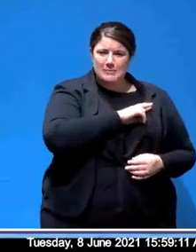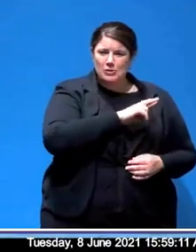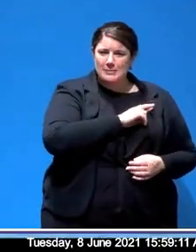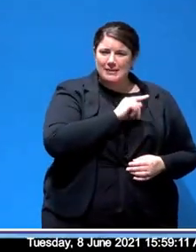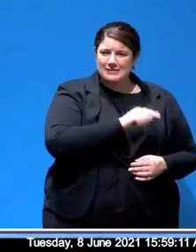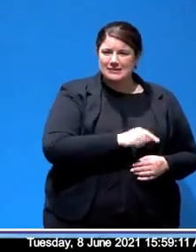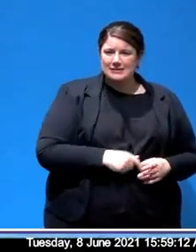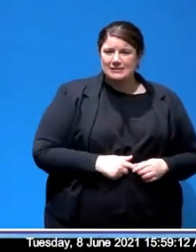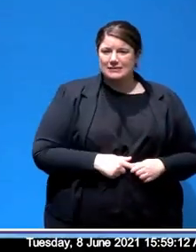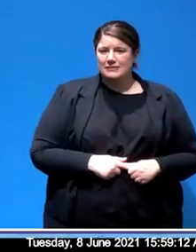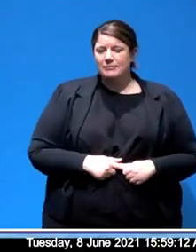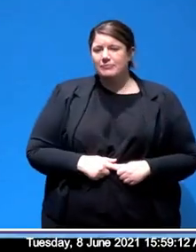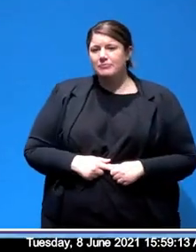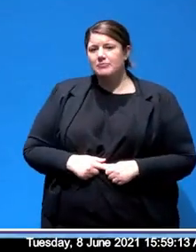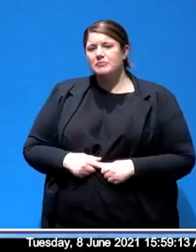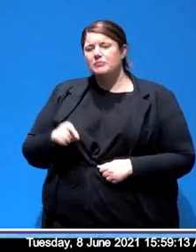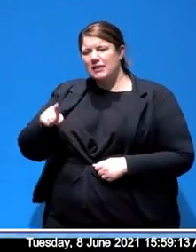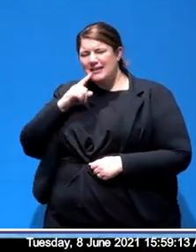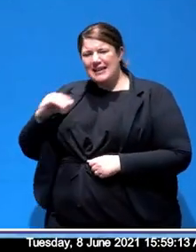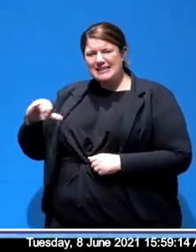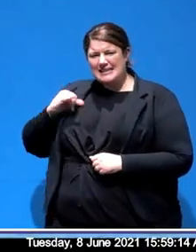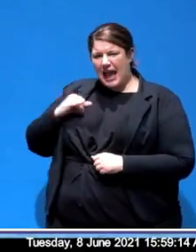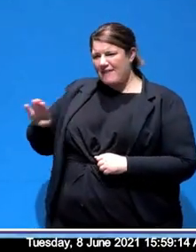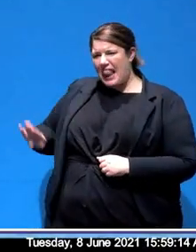is known", what do you mean by that? That is known by who, senior staff?